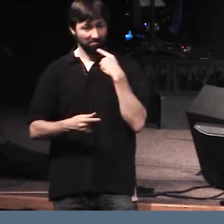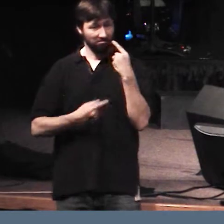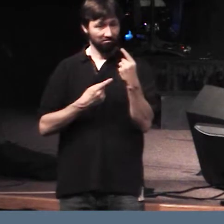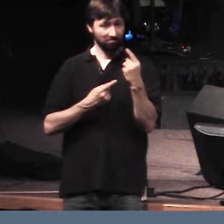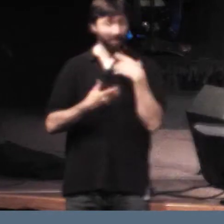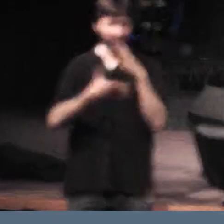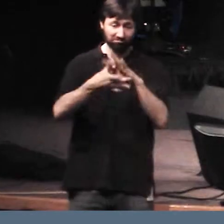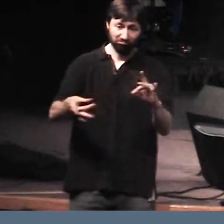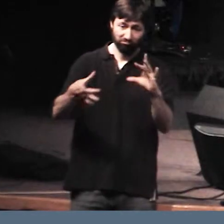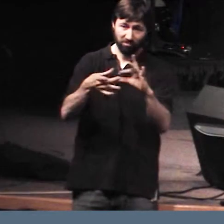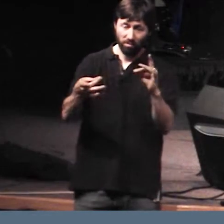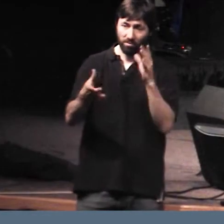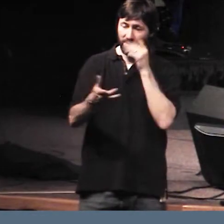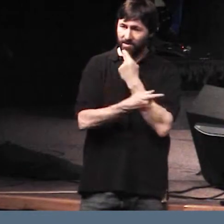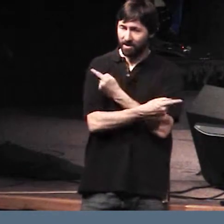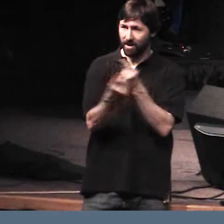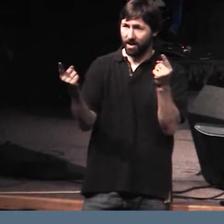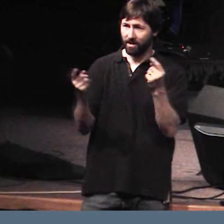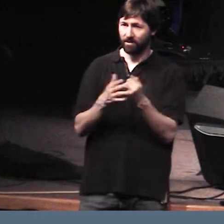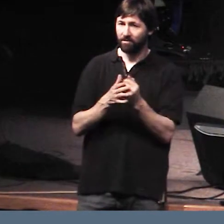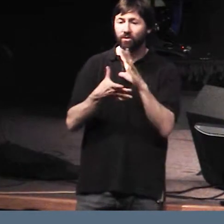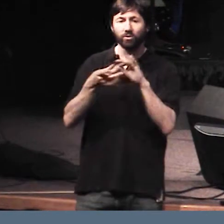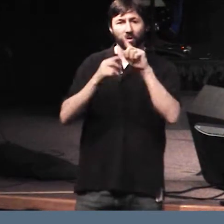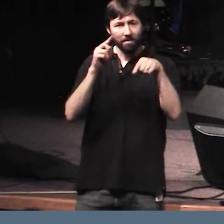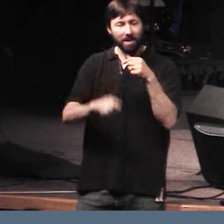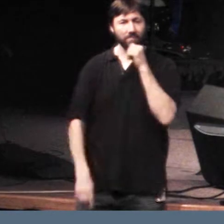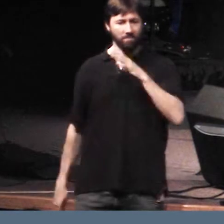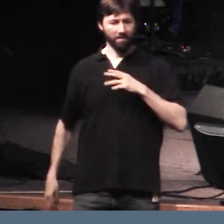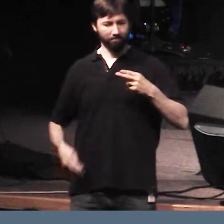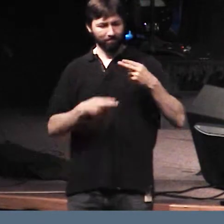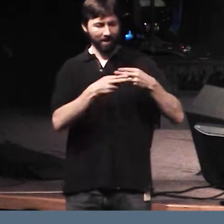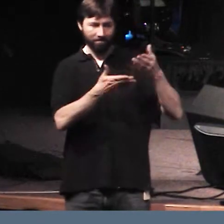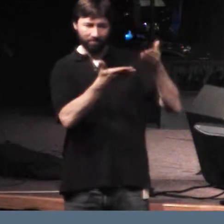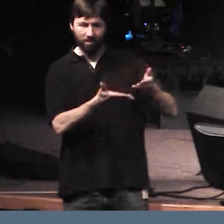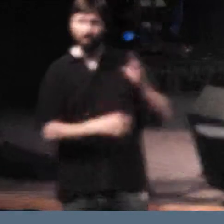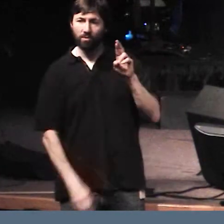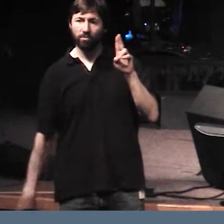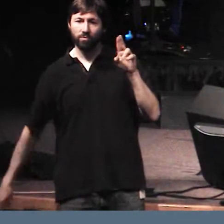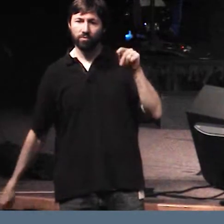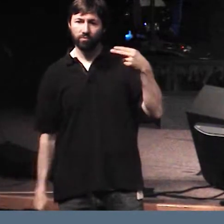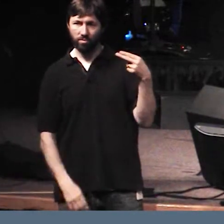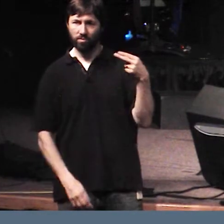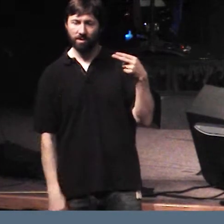that I would tell It's a story about a lady named Ruth but in order to tell the story I've got to backup a bit